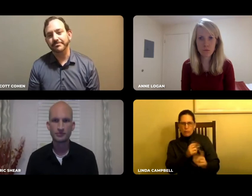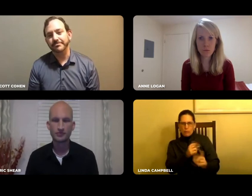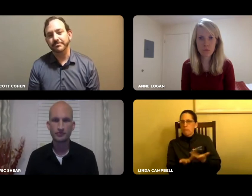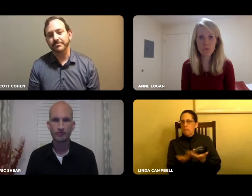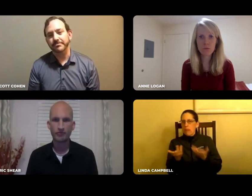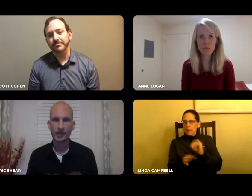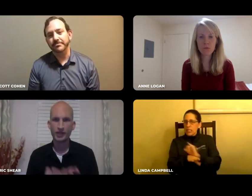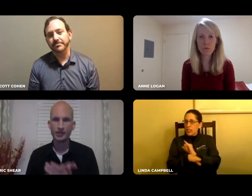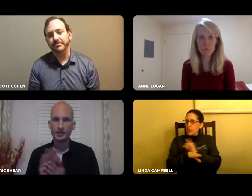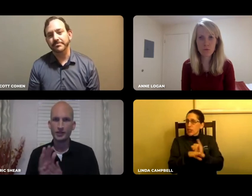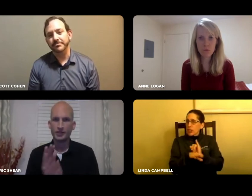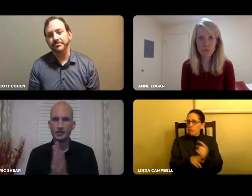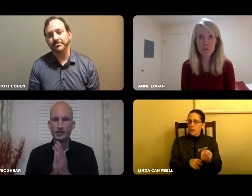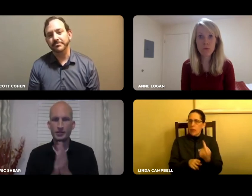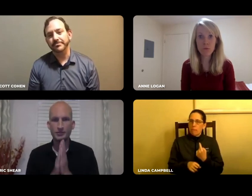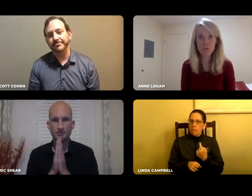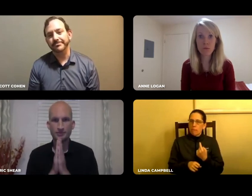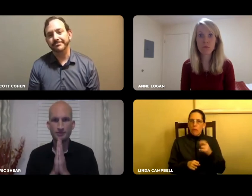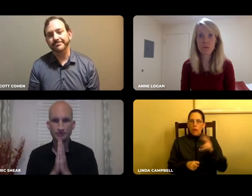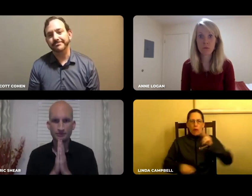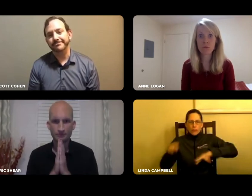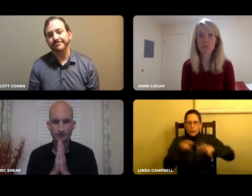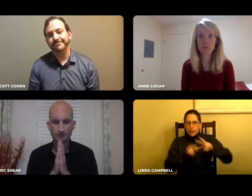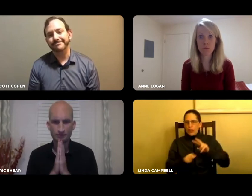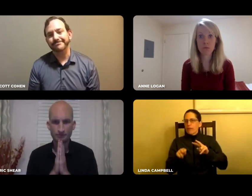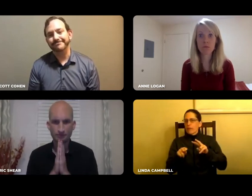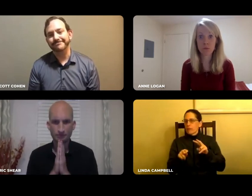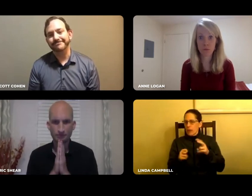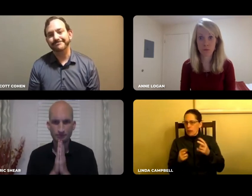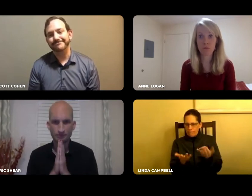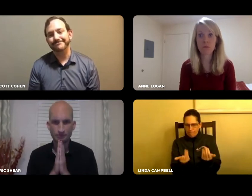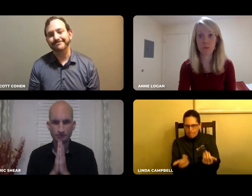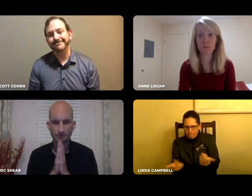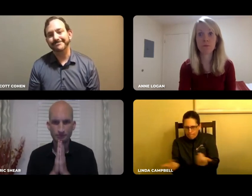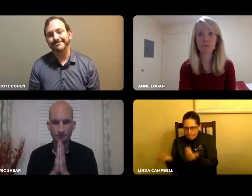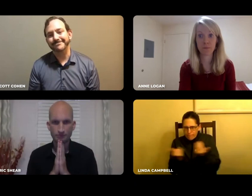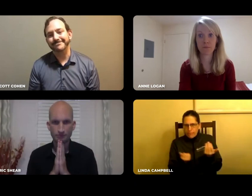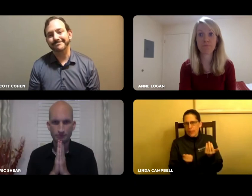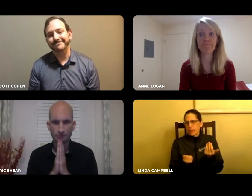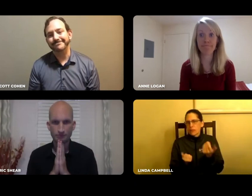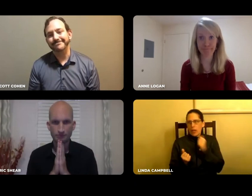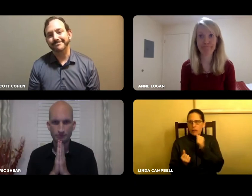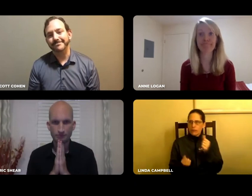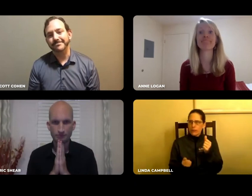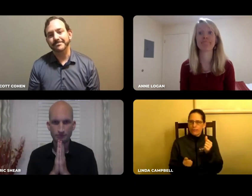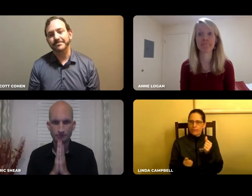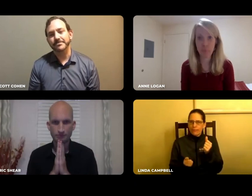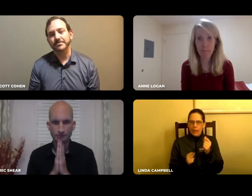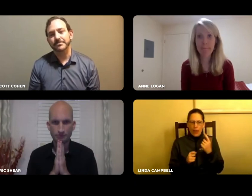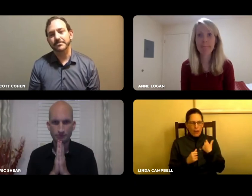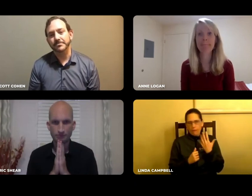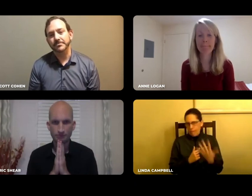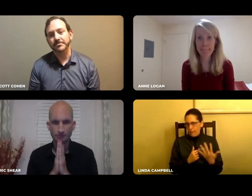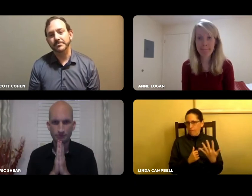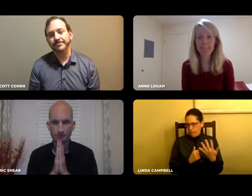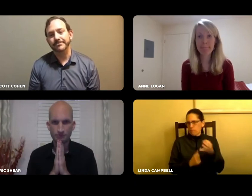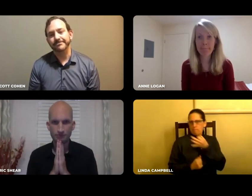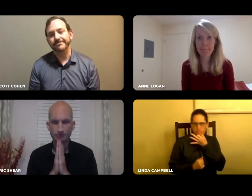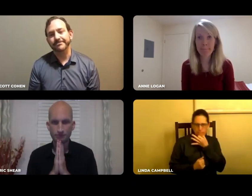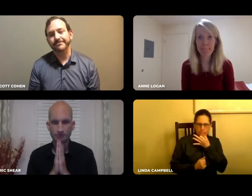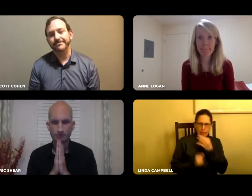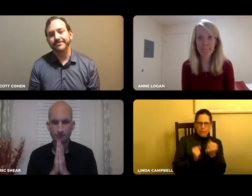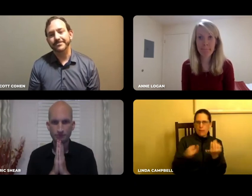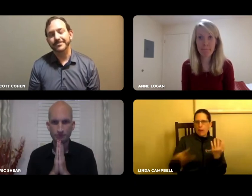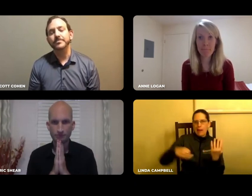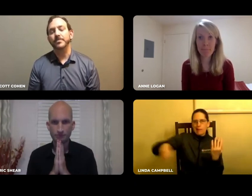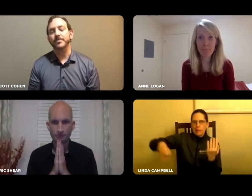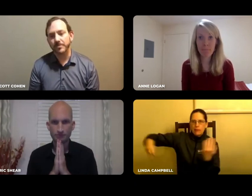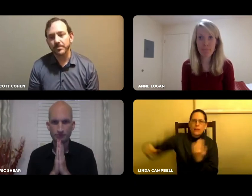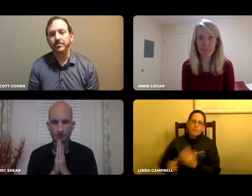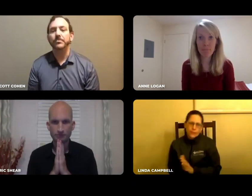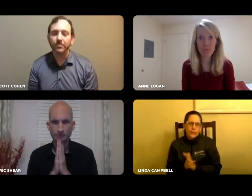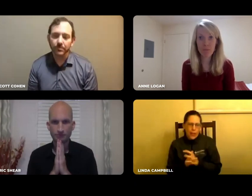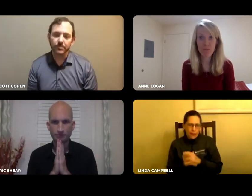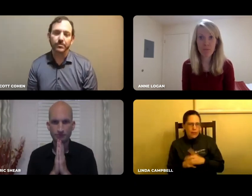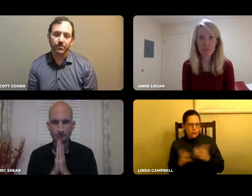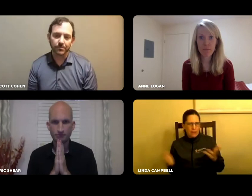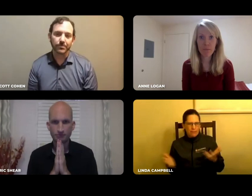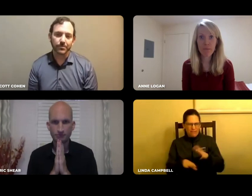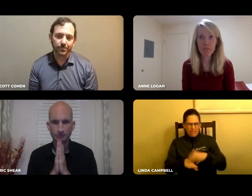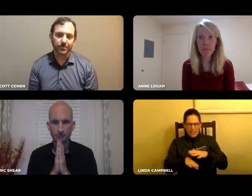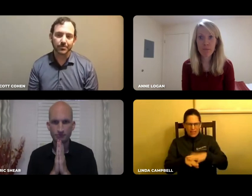Maybe observation time or internships. We have 5 now but we're always adding to that.